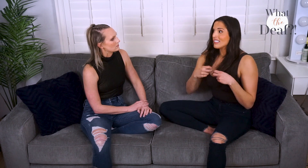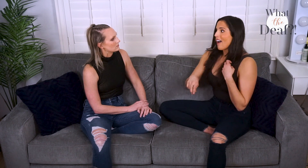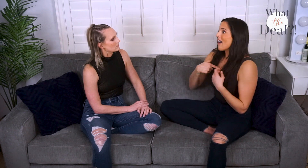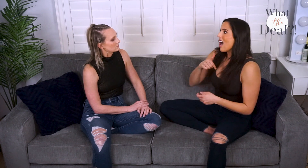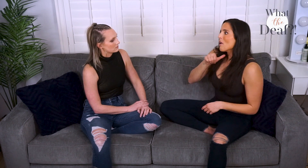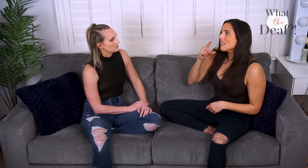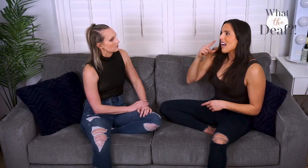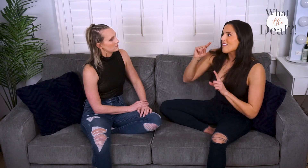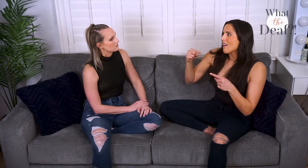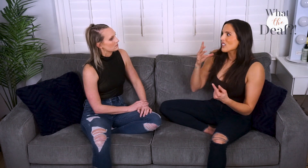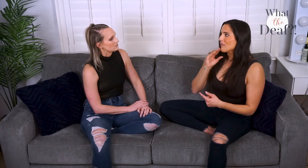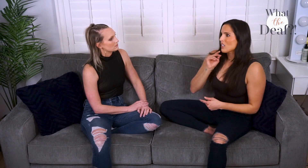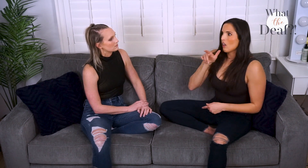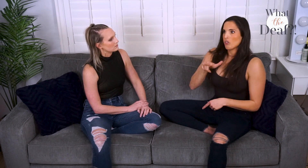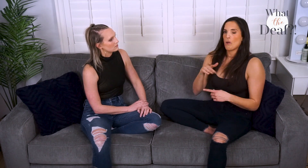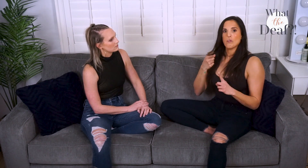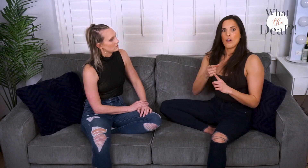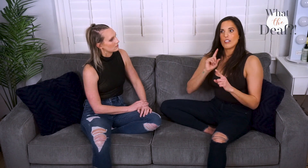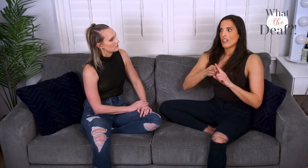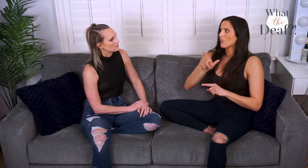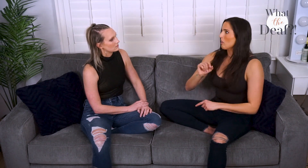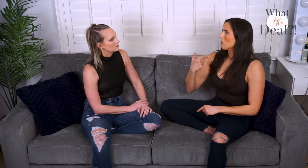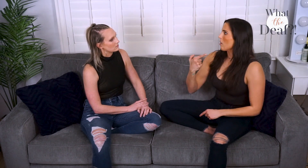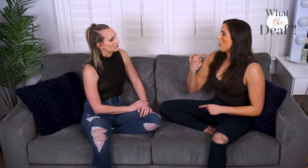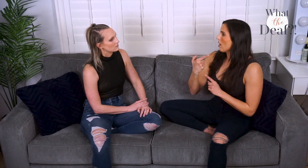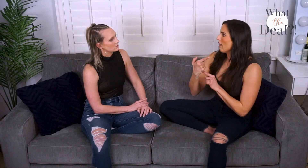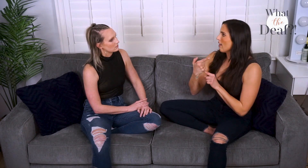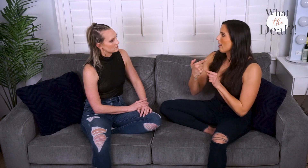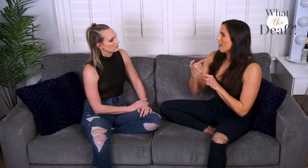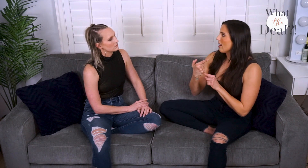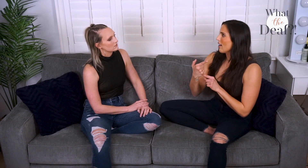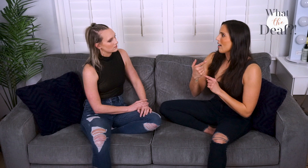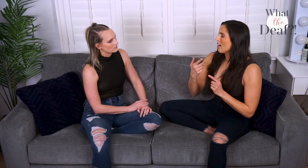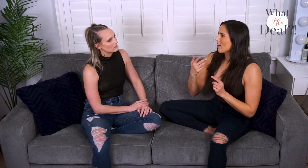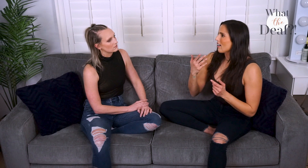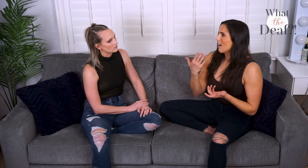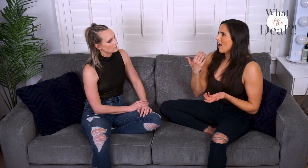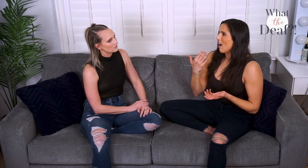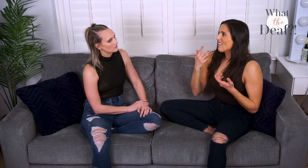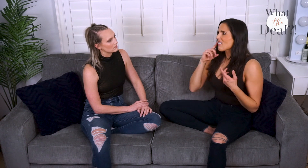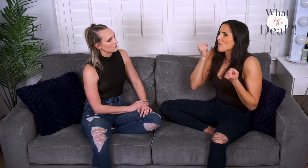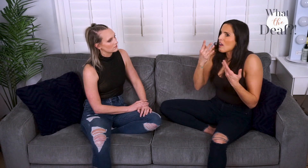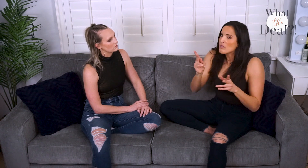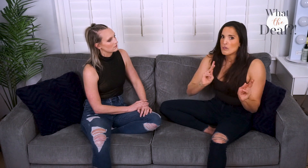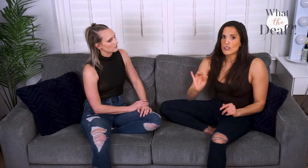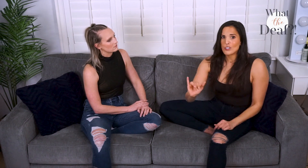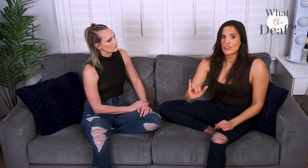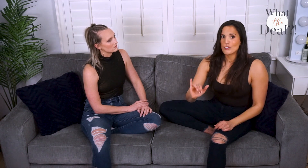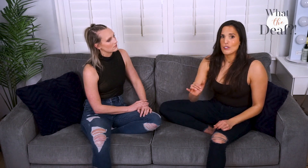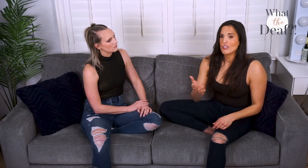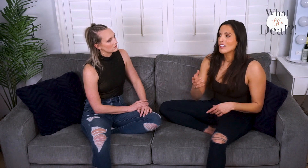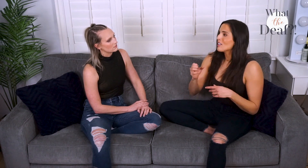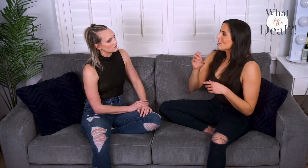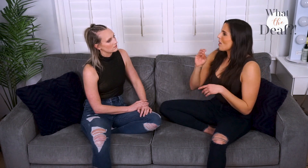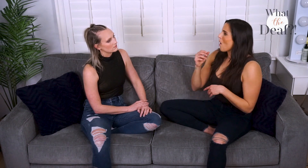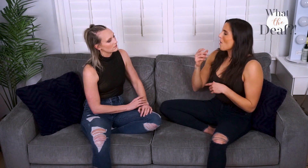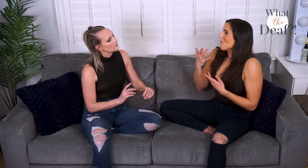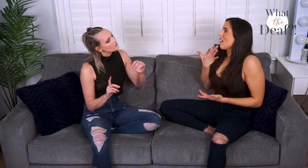I mean I don't think I've ever experienced such a low point like 2021. I think for many people too it's been a struggle.